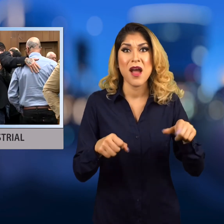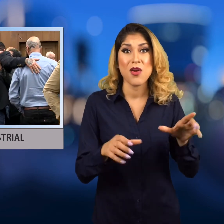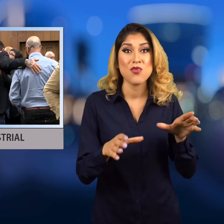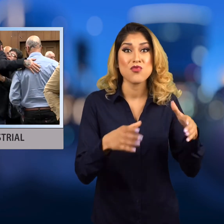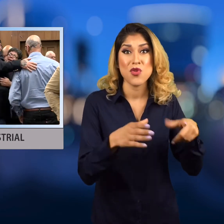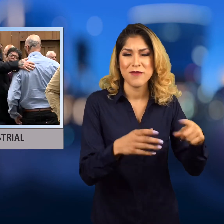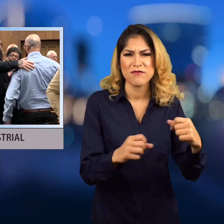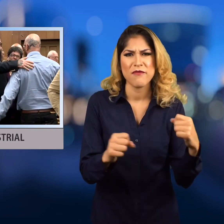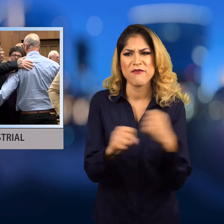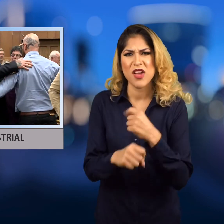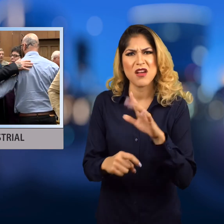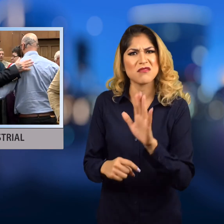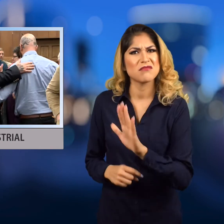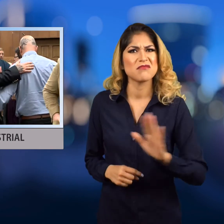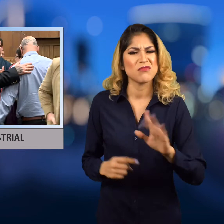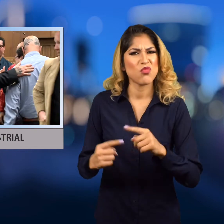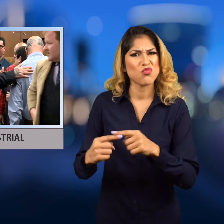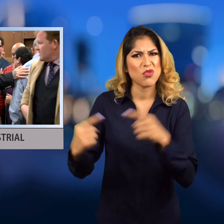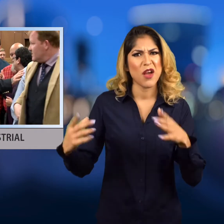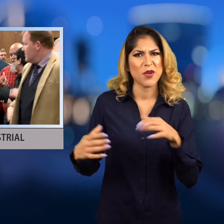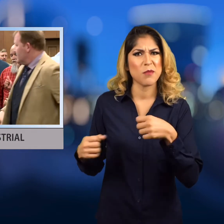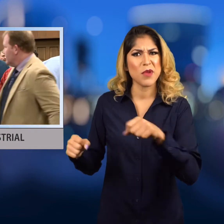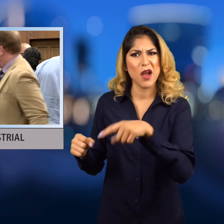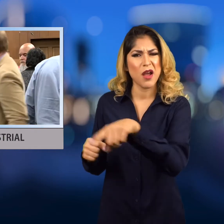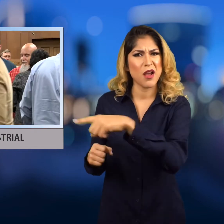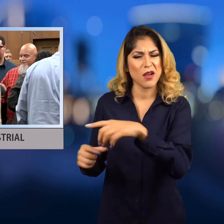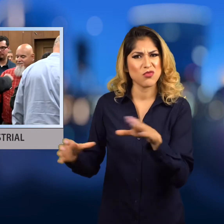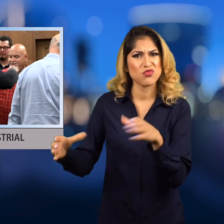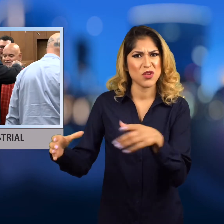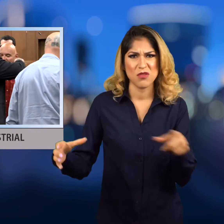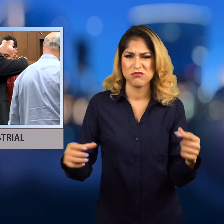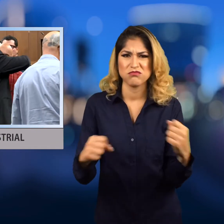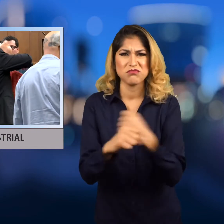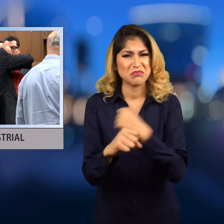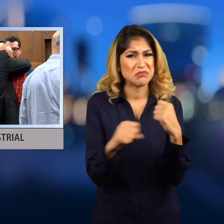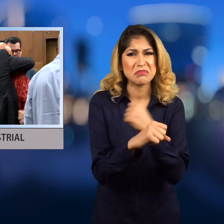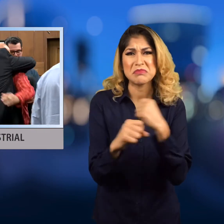rival biker gang. The brawl turned into